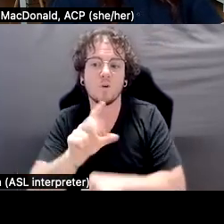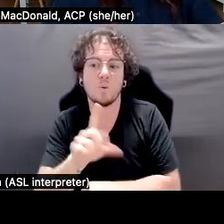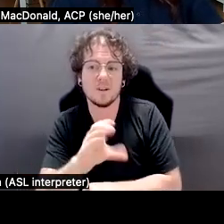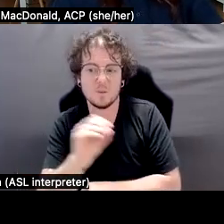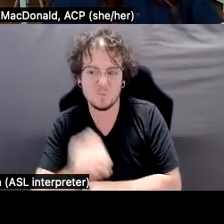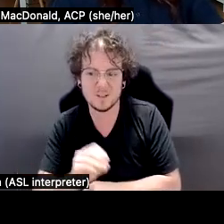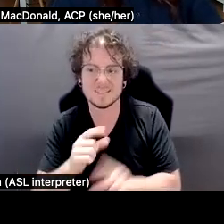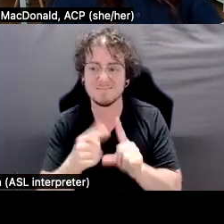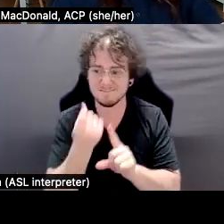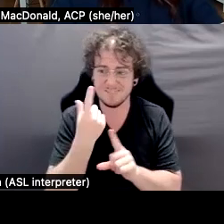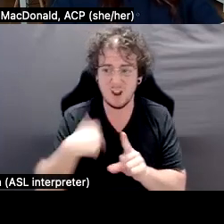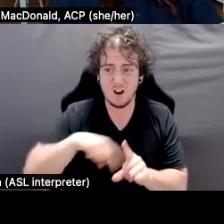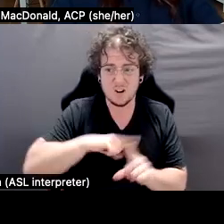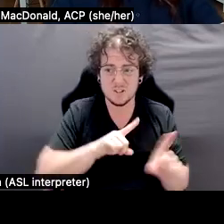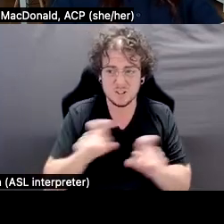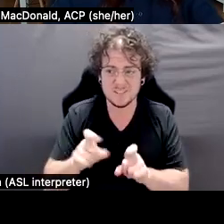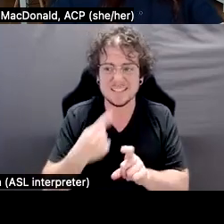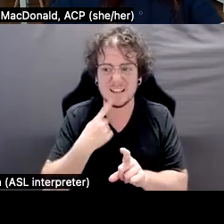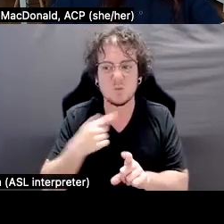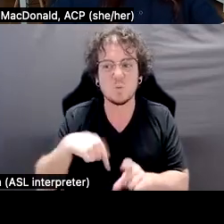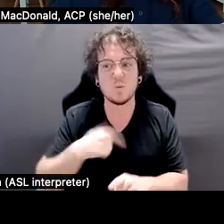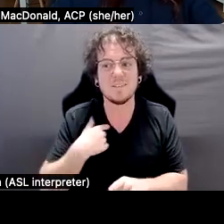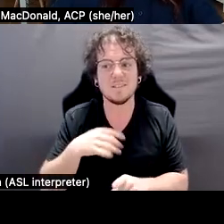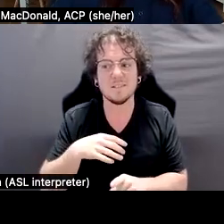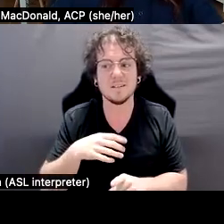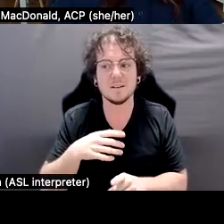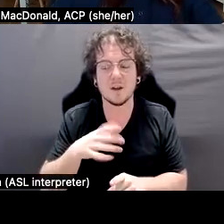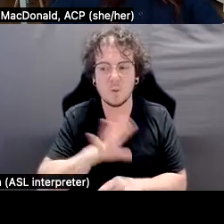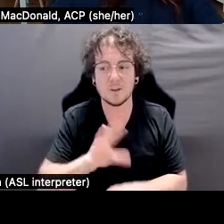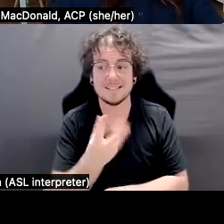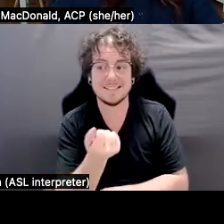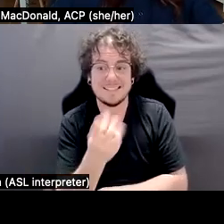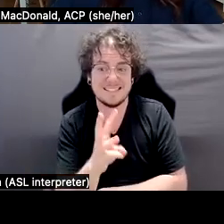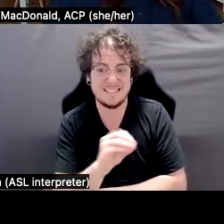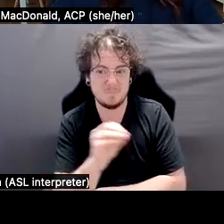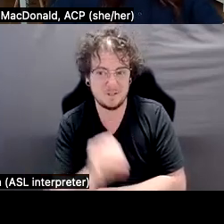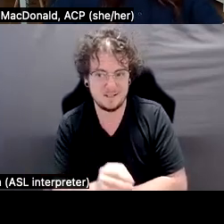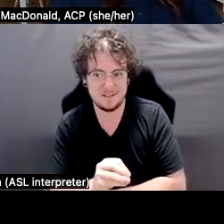companies with over 100 employees. So, there's definitely a lack of responses from the larger